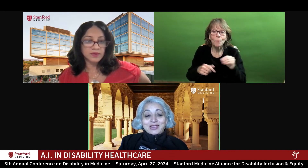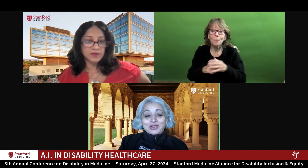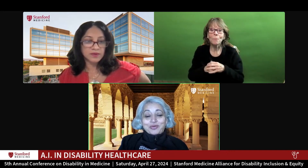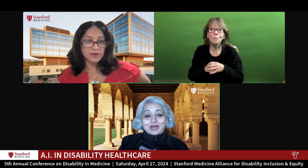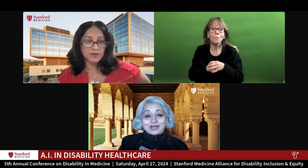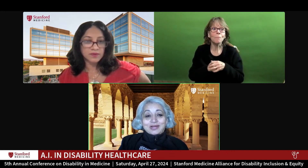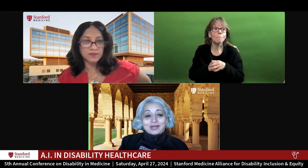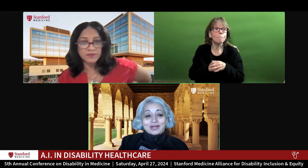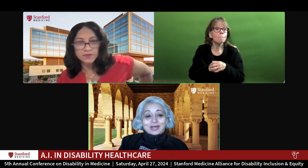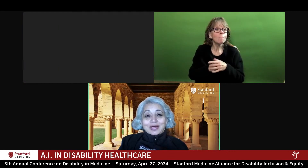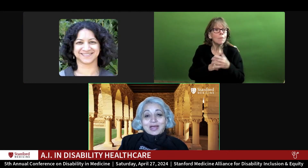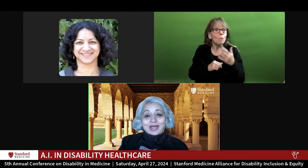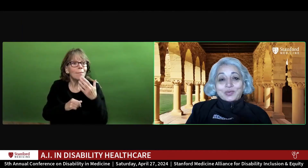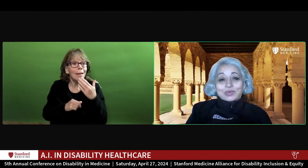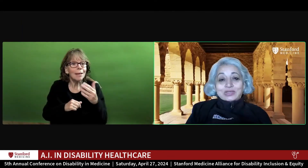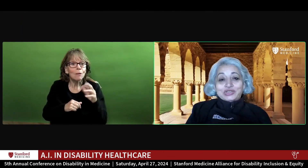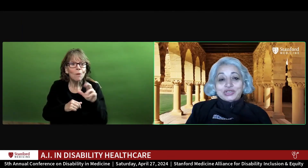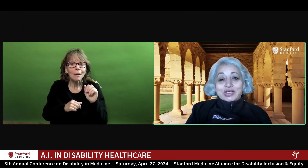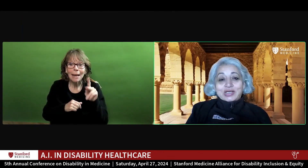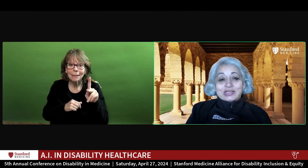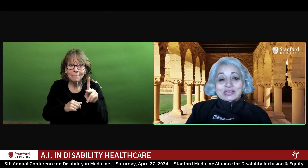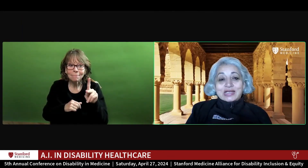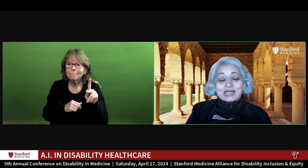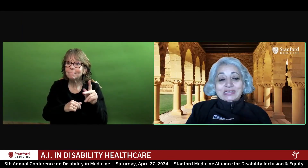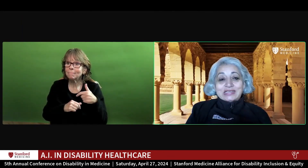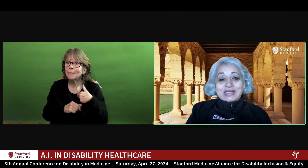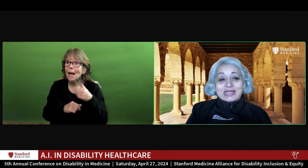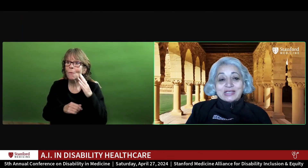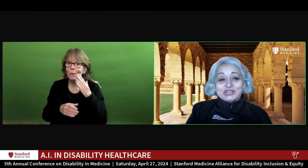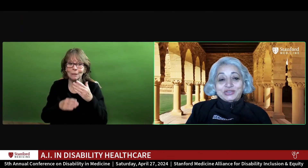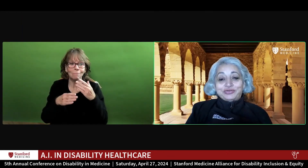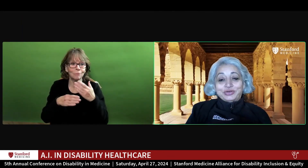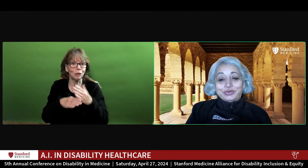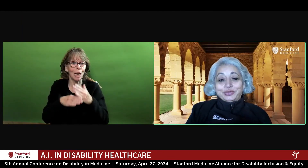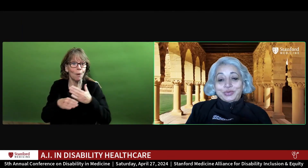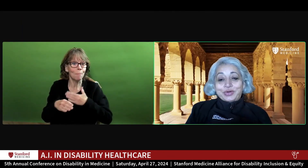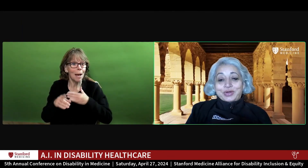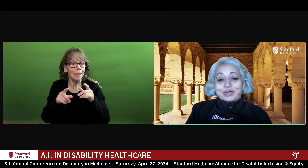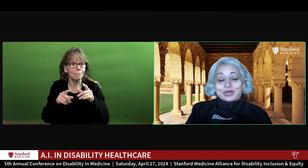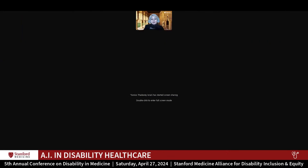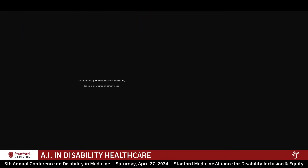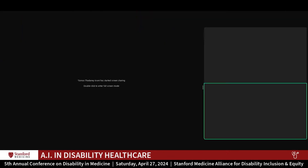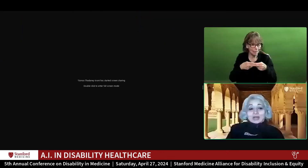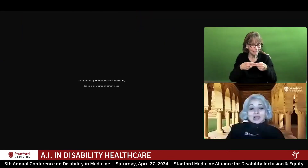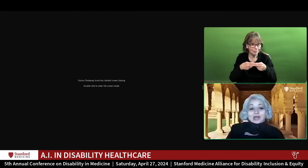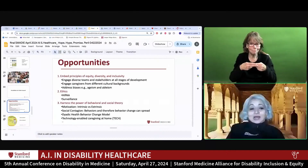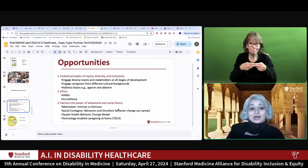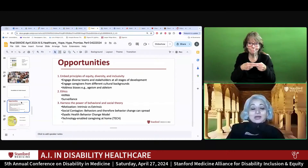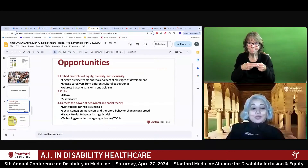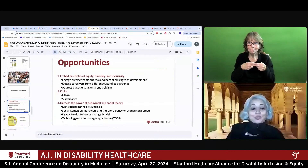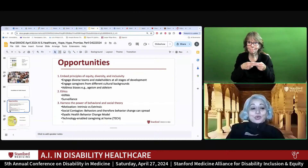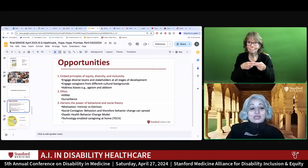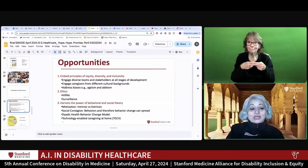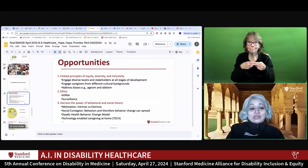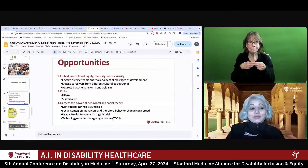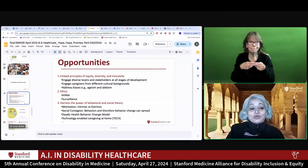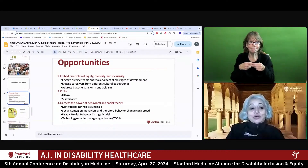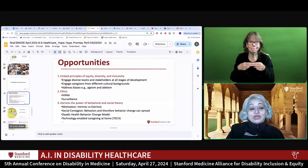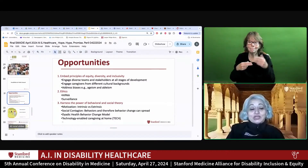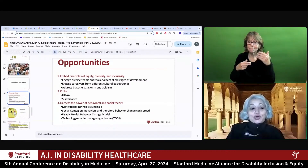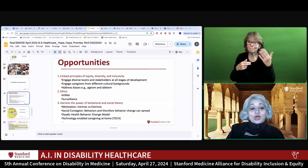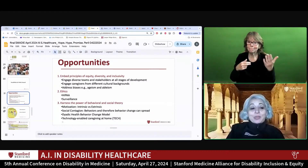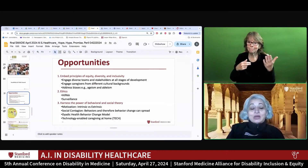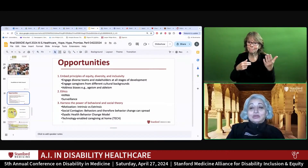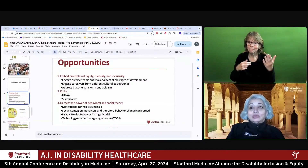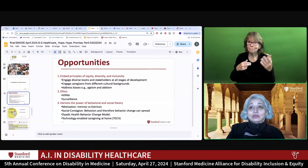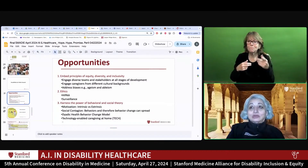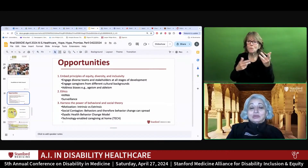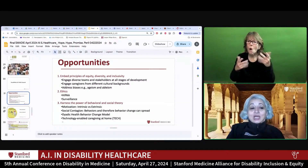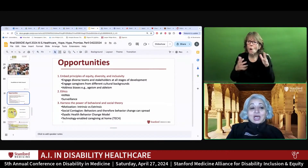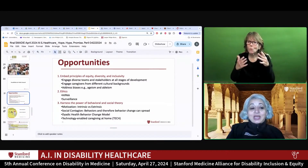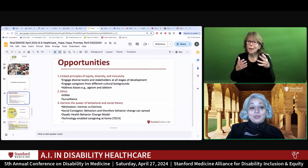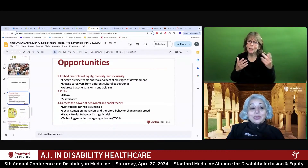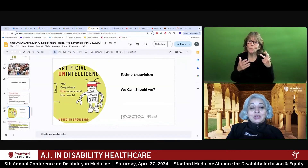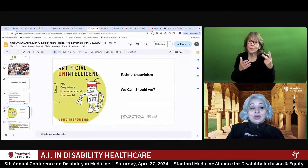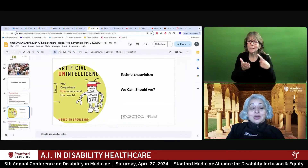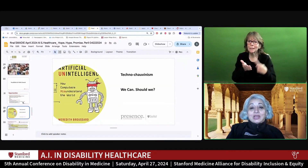thank you Ranak. I will share the slides and take us through, you've heard us talk about the hype.